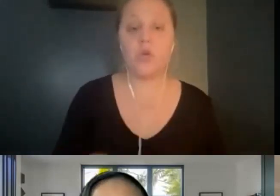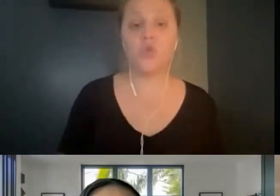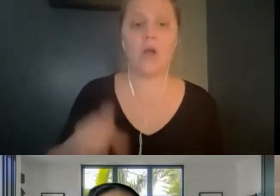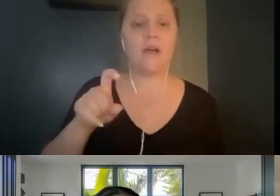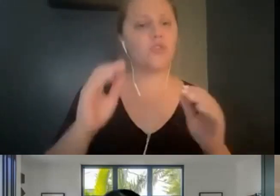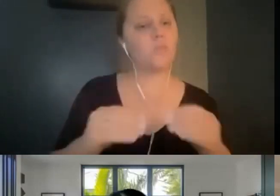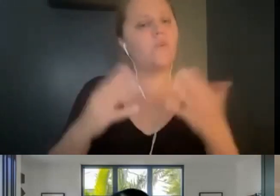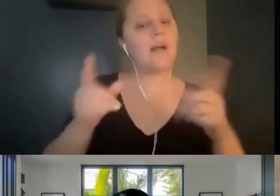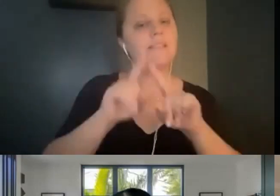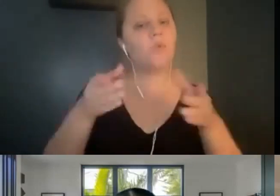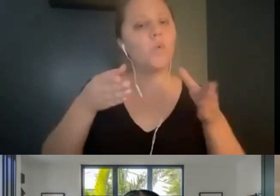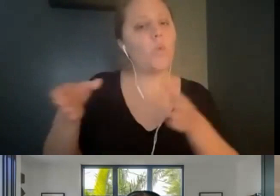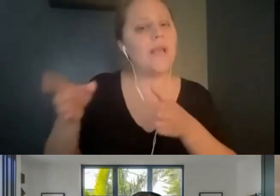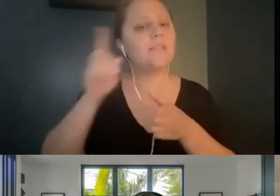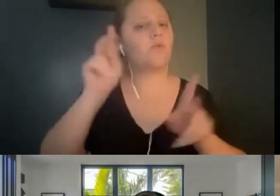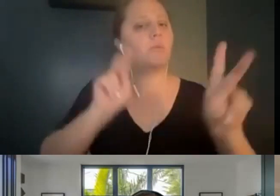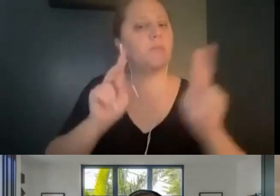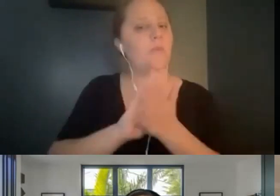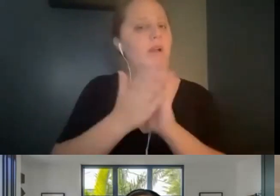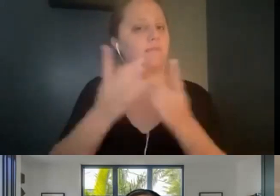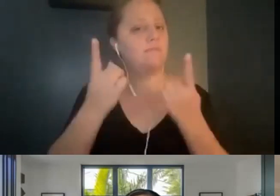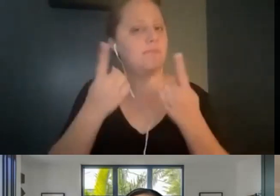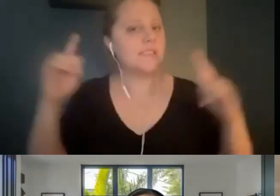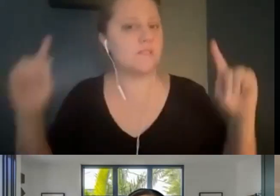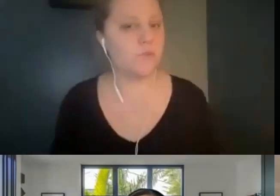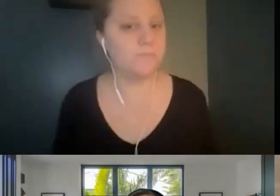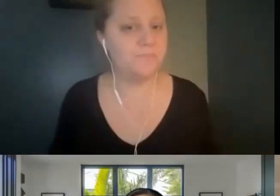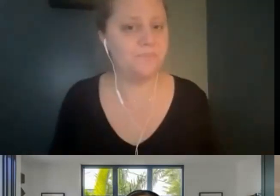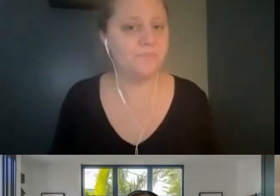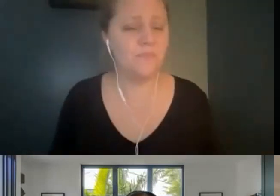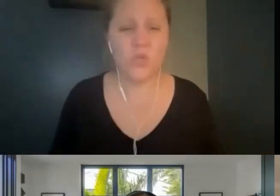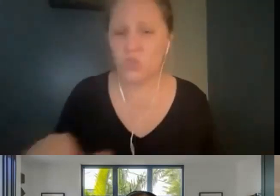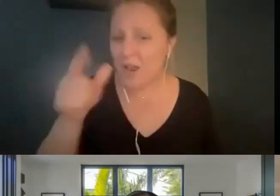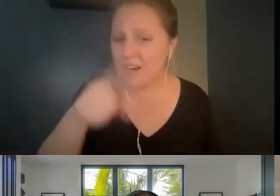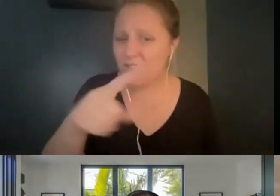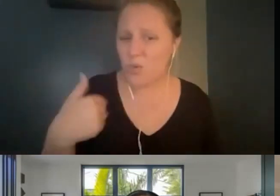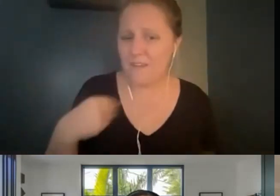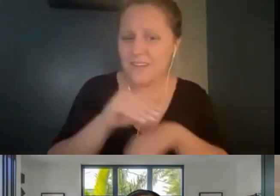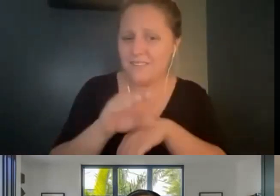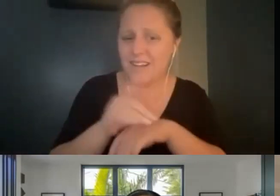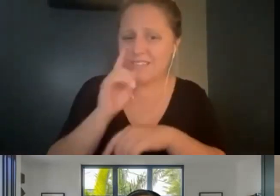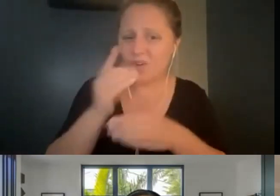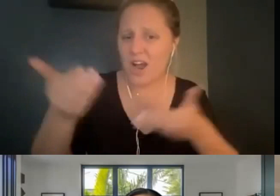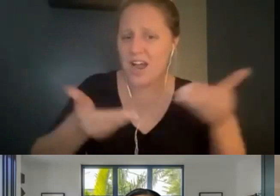So, do any of any of you have advice for hiring managers? I remember Elizabeth started in the very beginning of this conversation